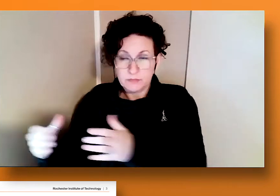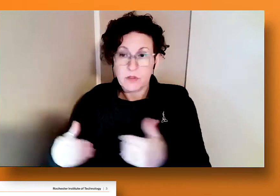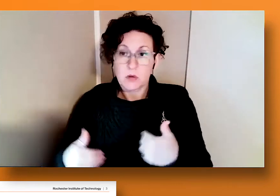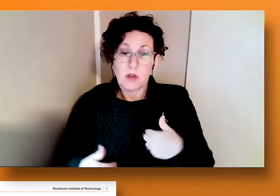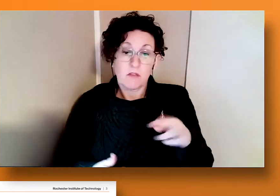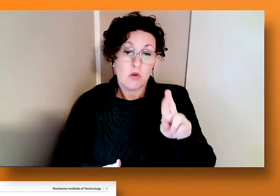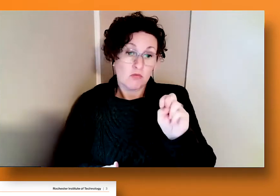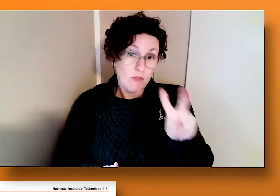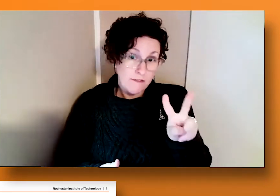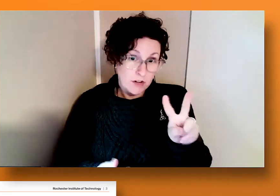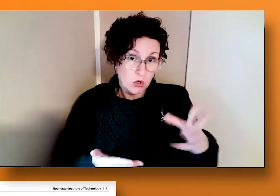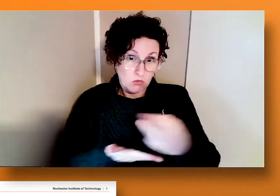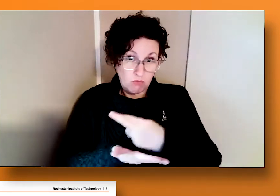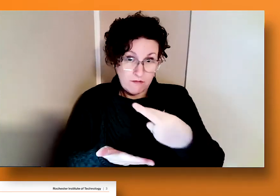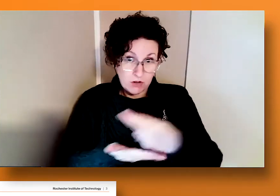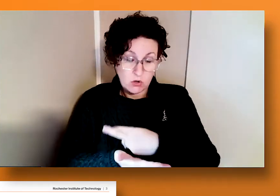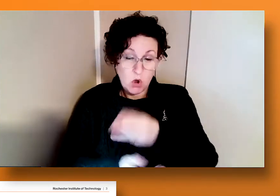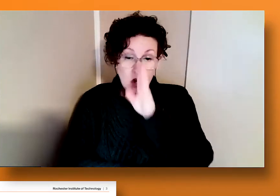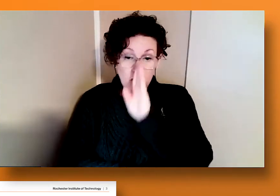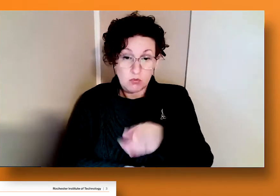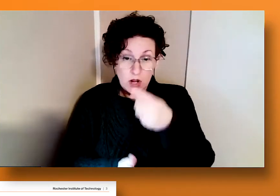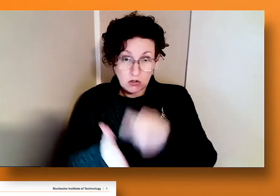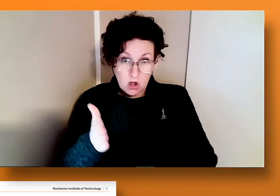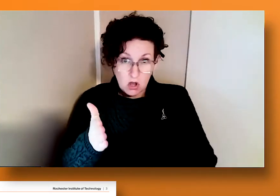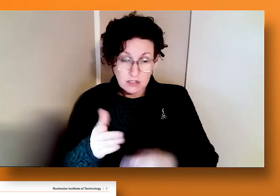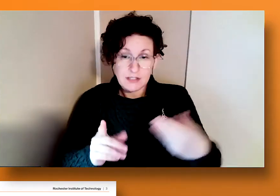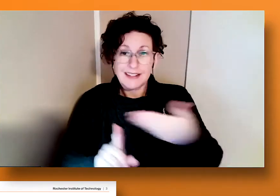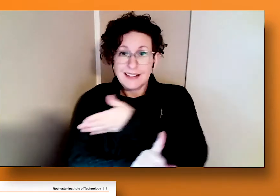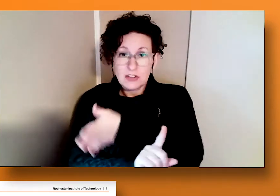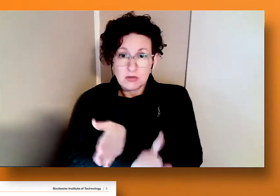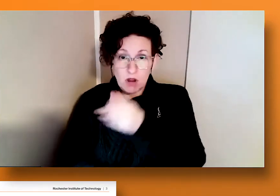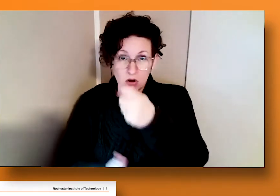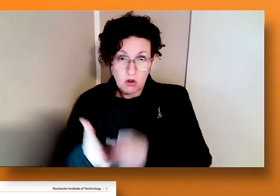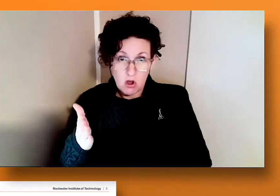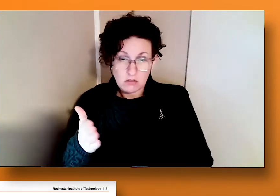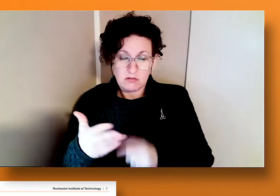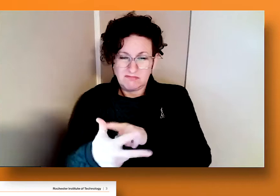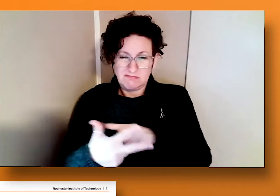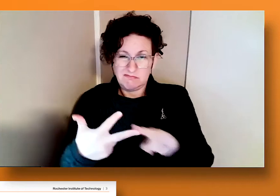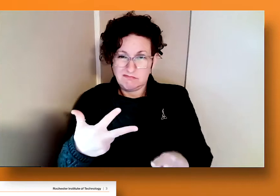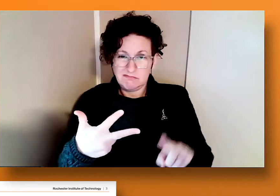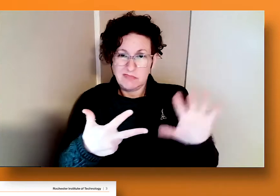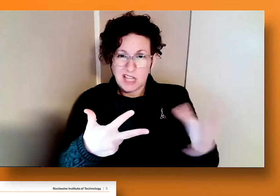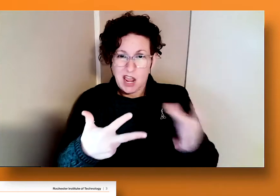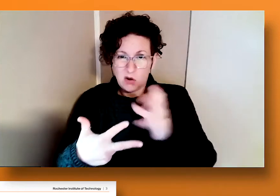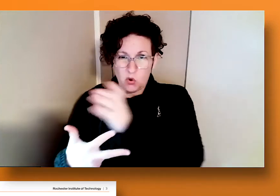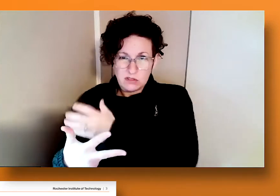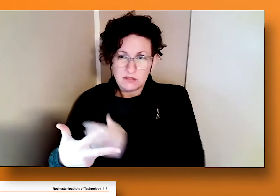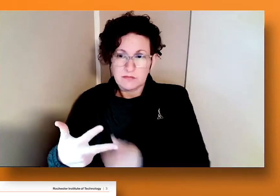There's the-- revenue, direct costs, and then indirect costs are the broad categories.